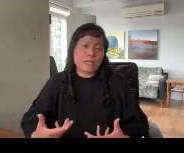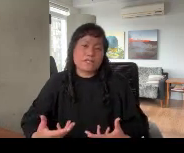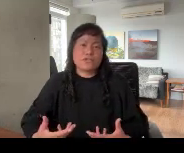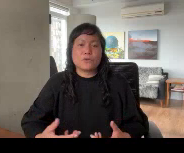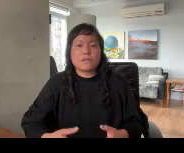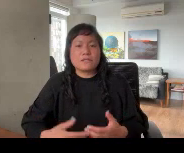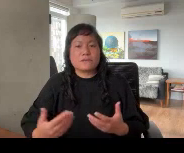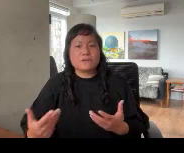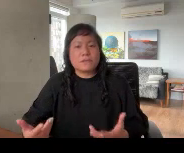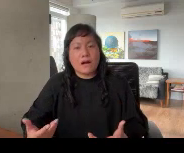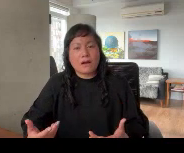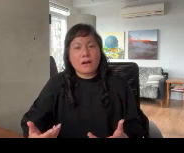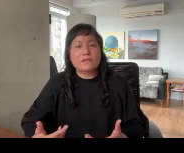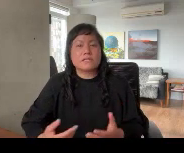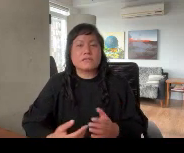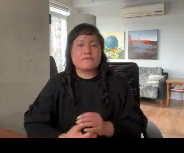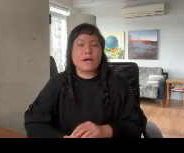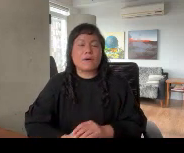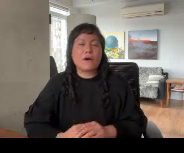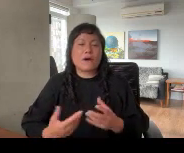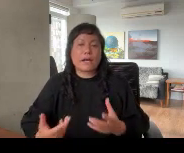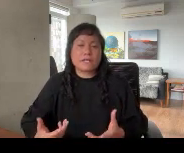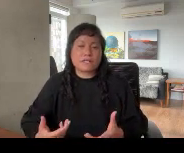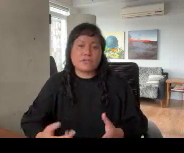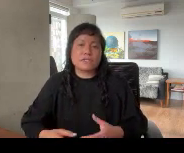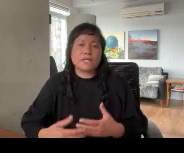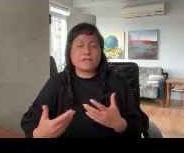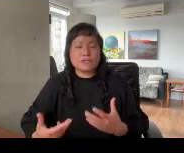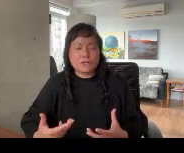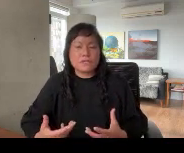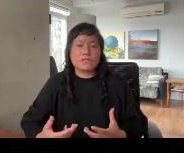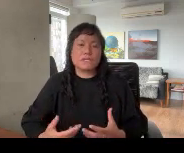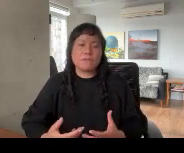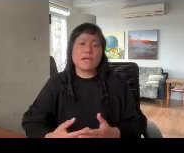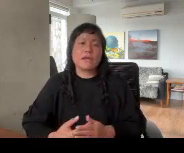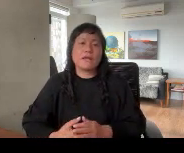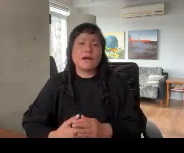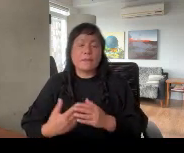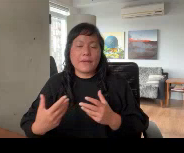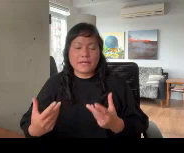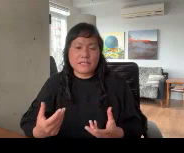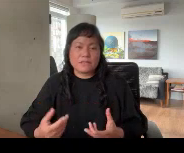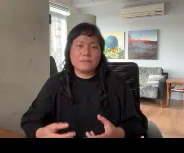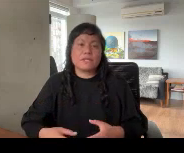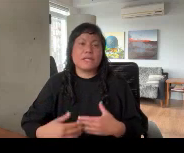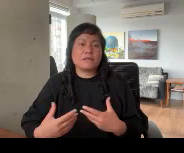Equity is a choice, so to be cognizant of how our institution has chosen to make accessibility